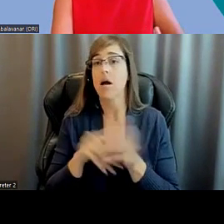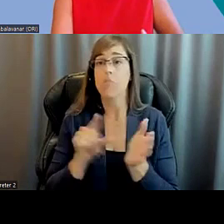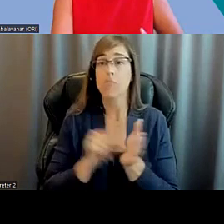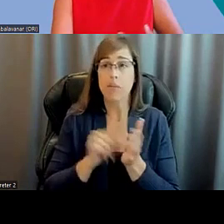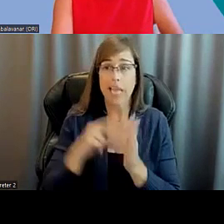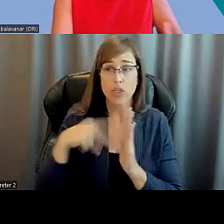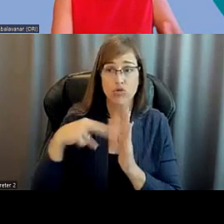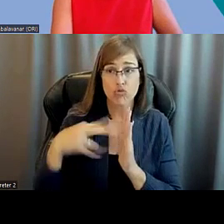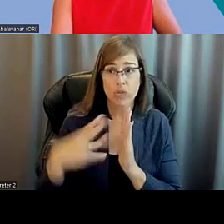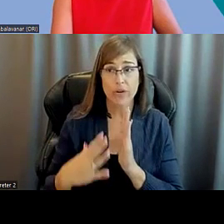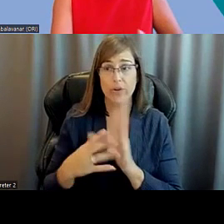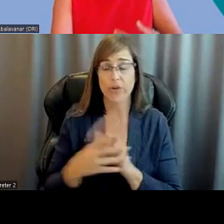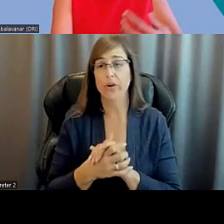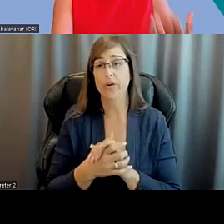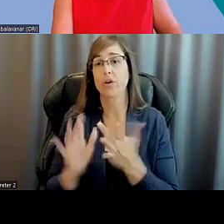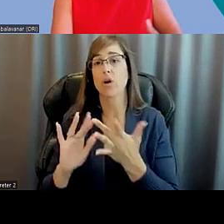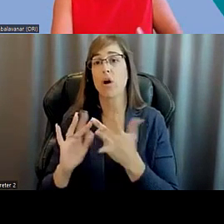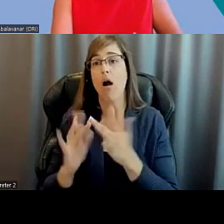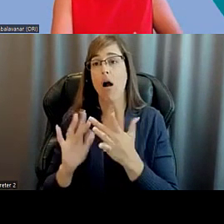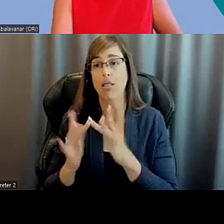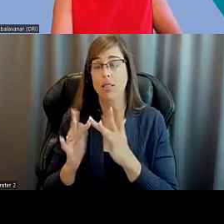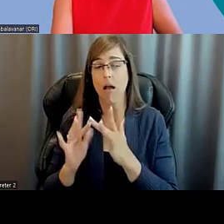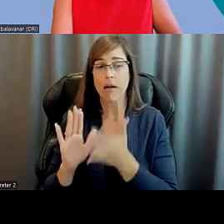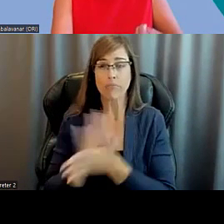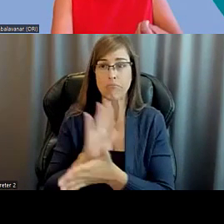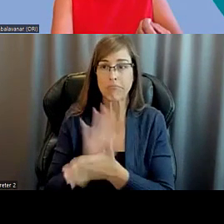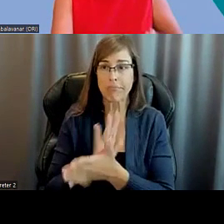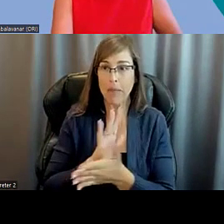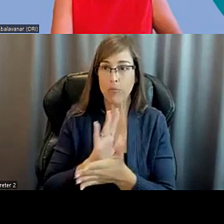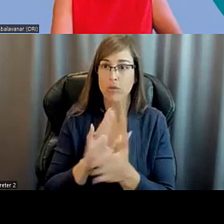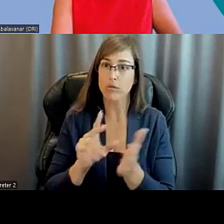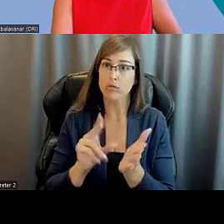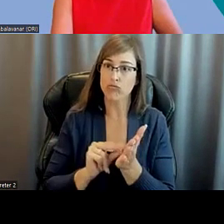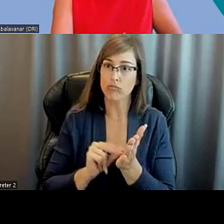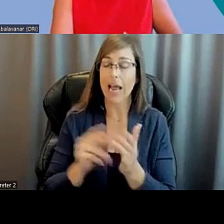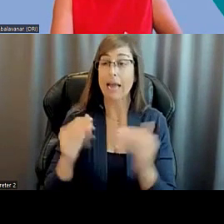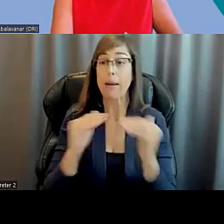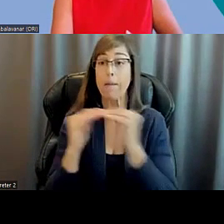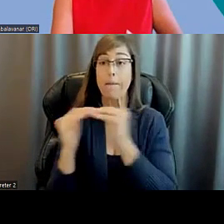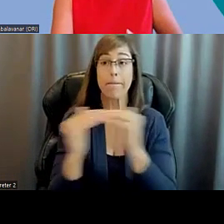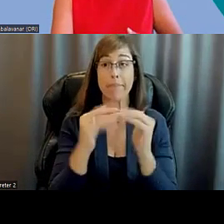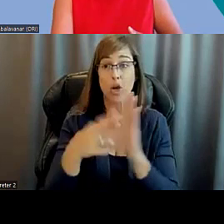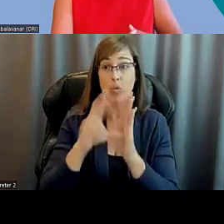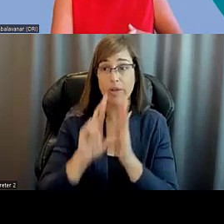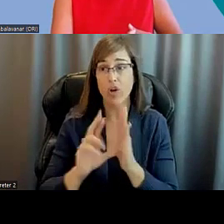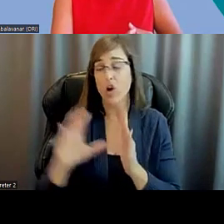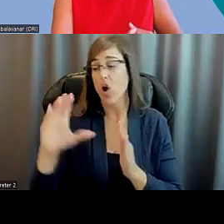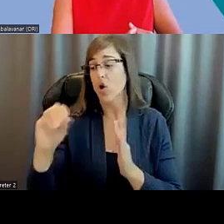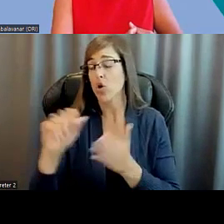on the online or paper readers and peer reviewers, coauthors and journal editors.